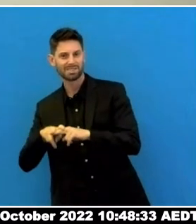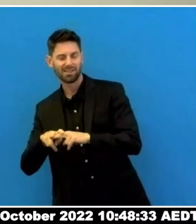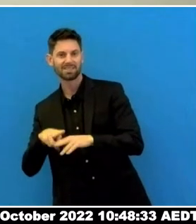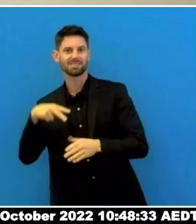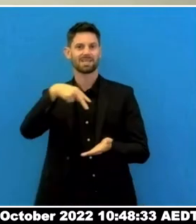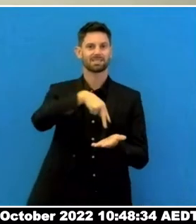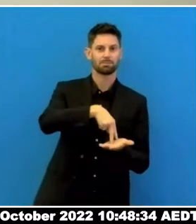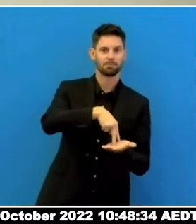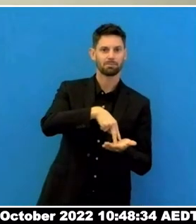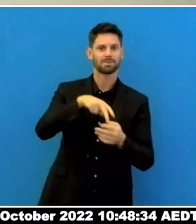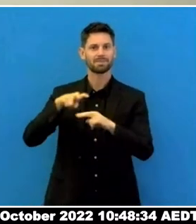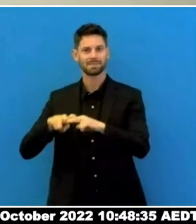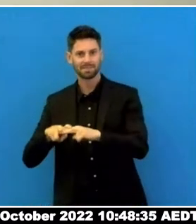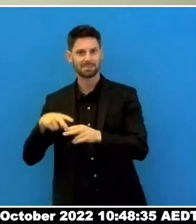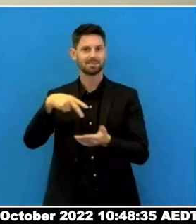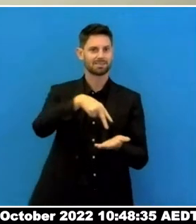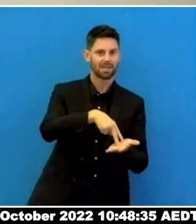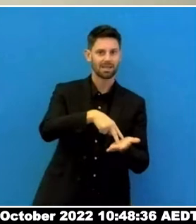I spend a lot of time lying down."